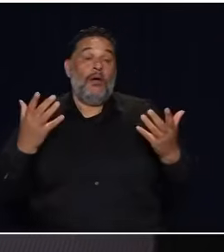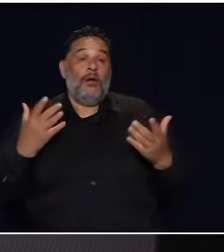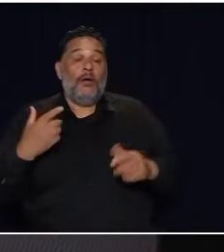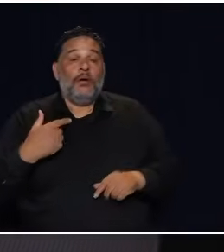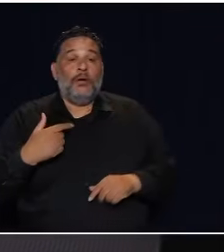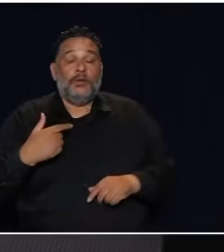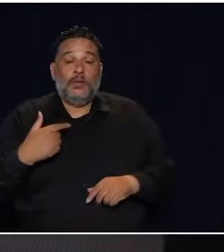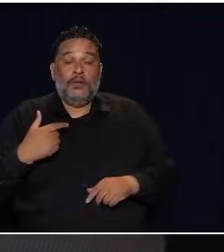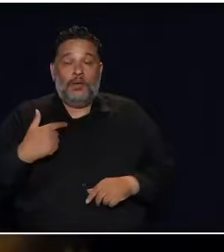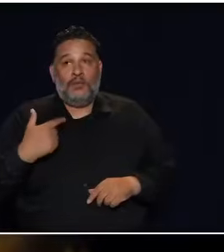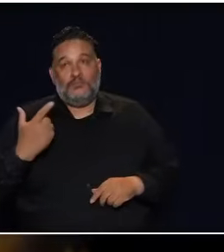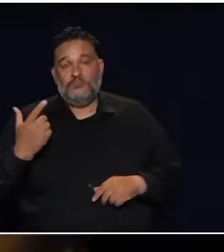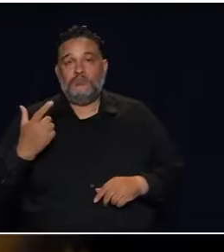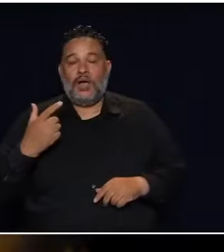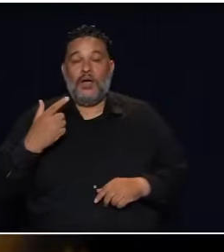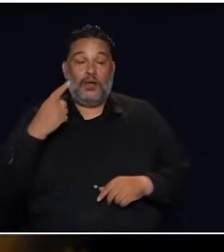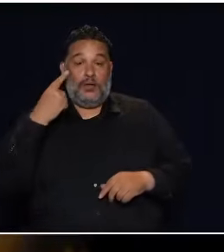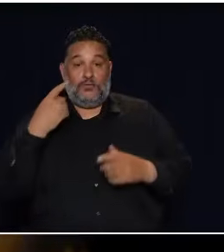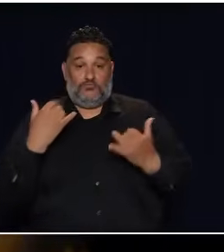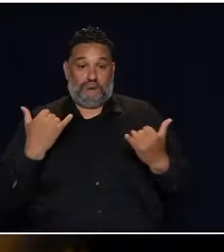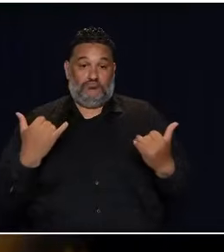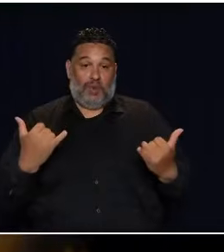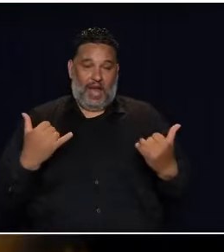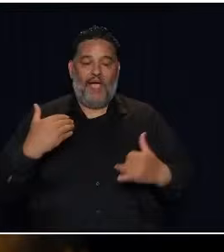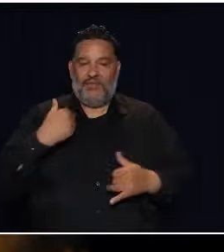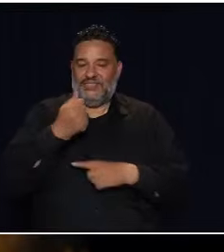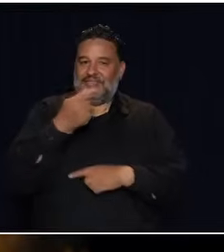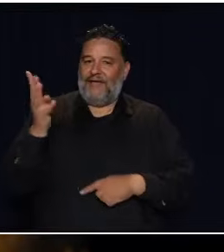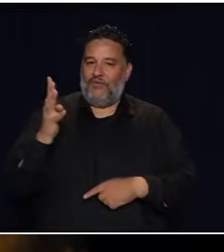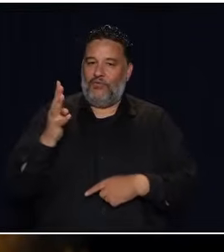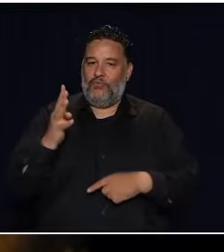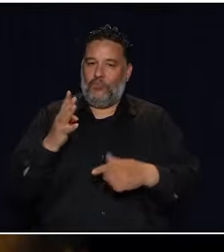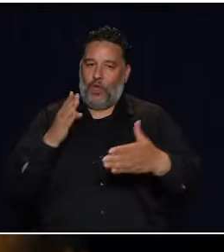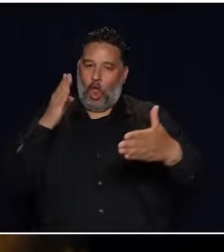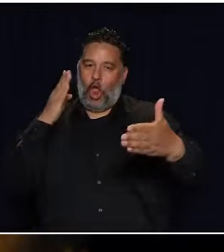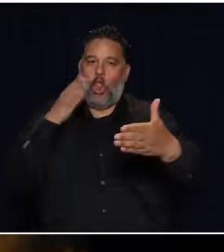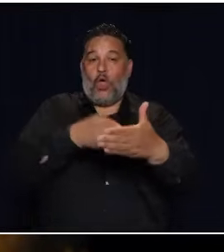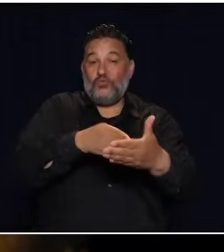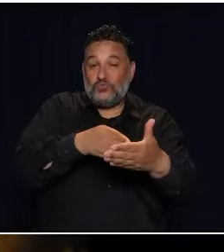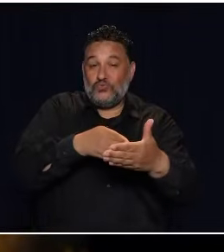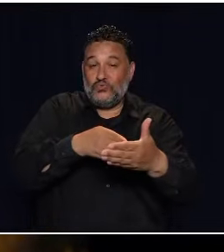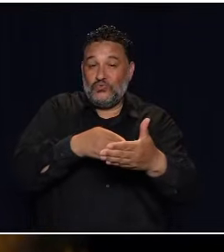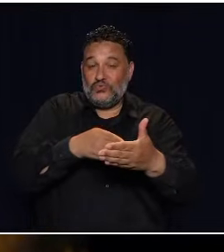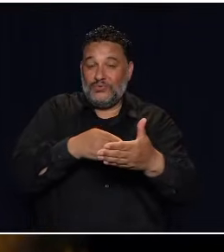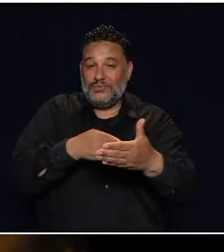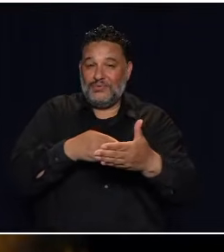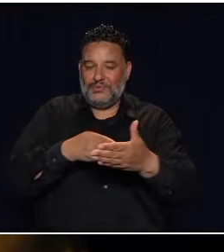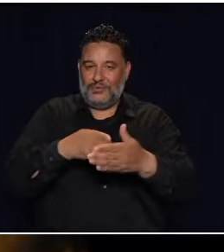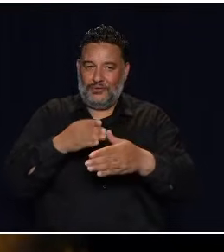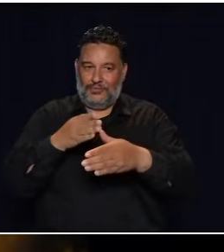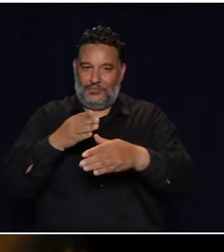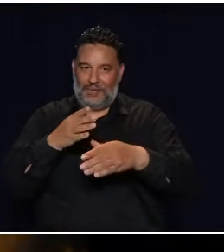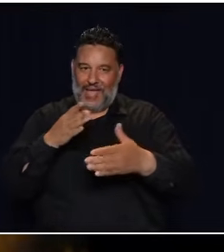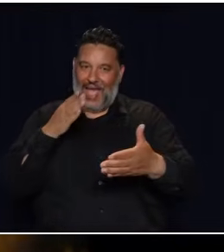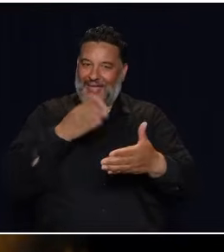SEE WITH YOU IN THE SEAT? A COUPLE OF THINGS WE WOULD BE ABLE TO SEE RIGHT AWAY.